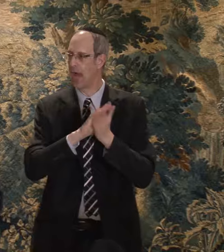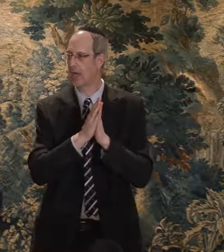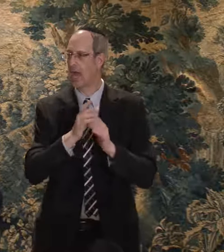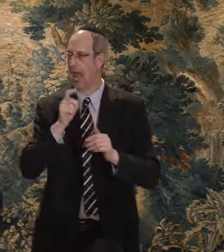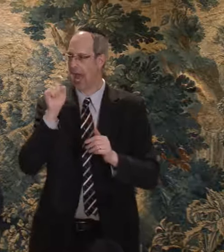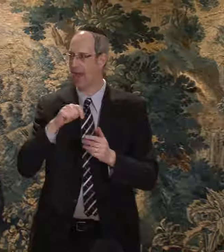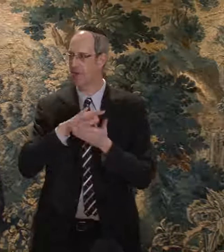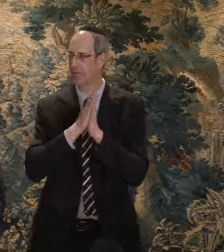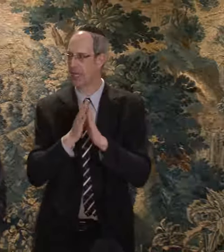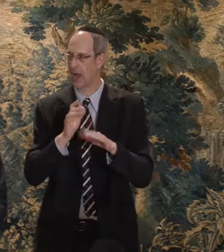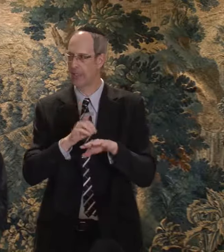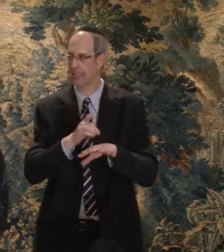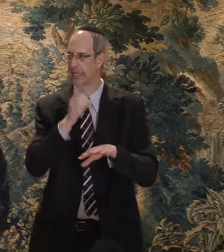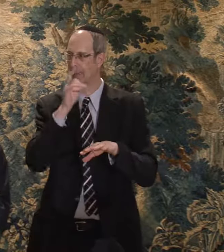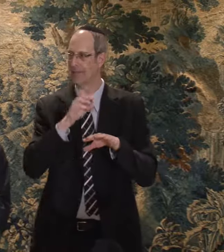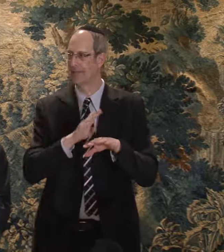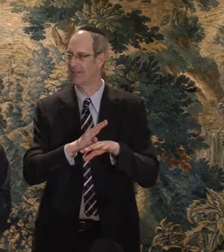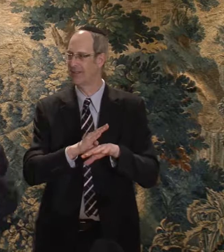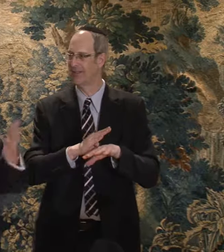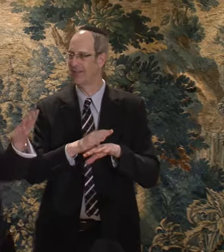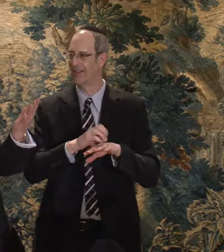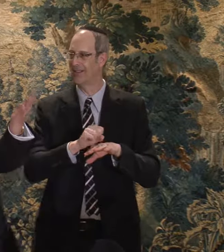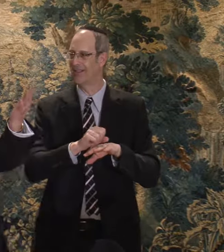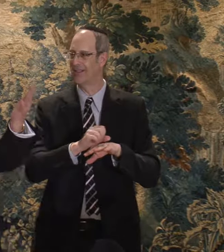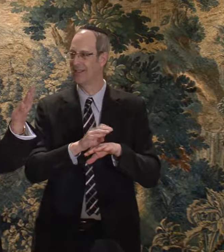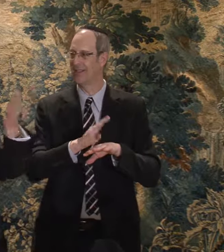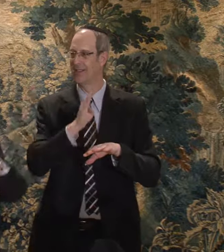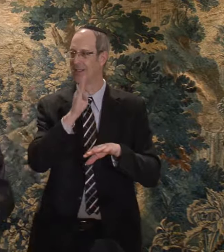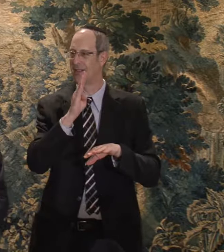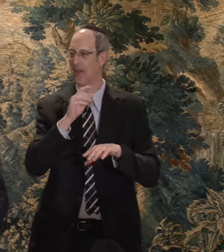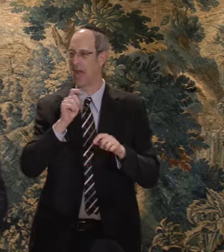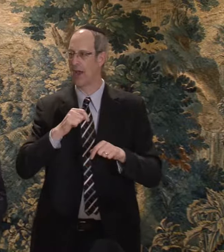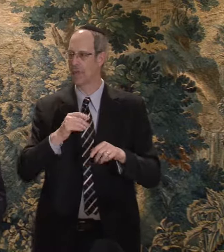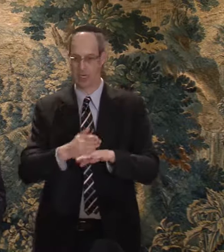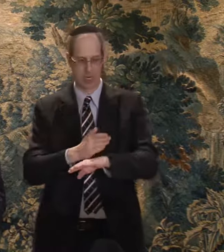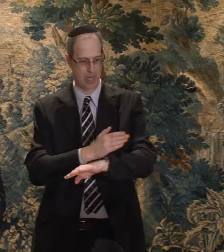sapphire we have to improve ourselves as we go towards Schwarz and Kabbalah